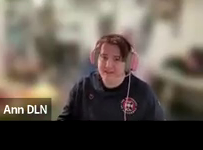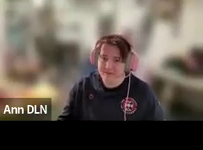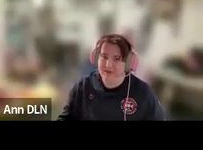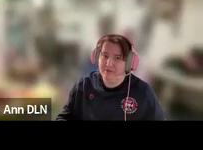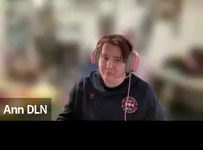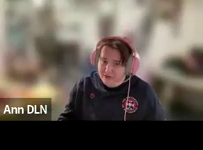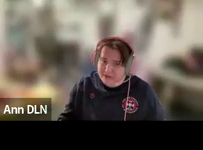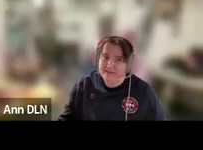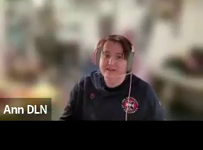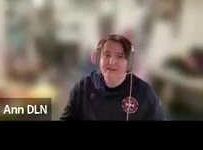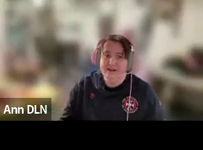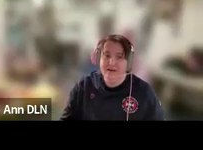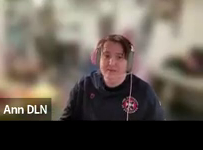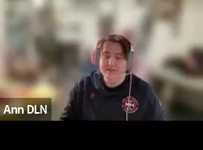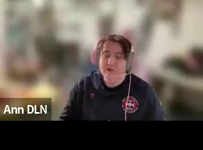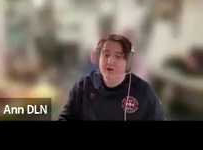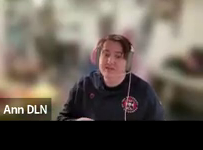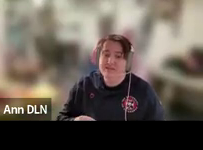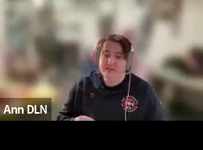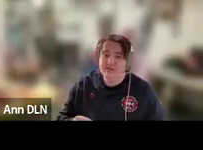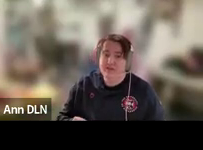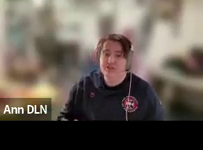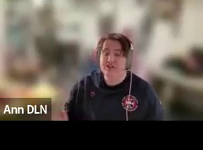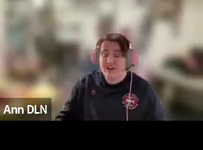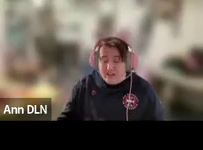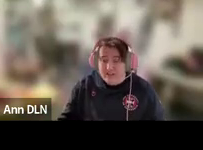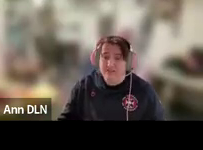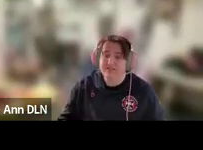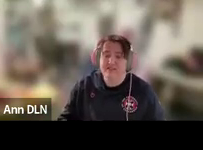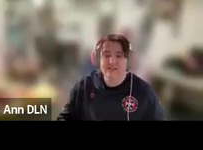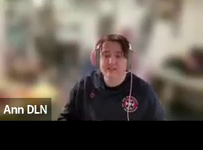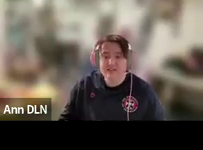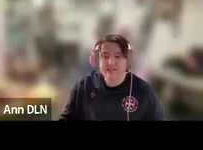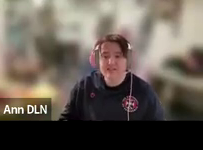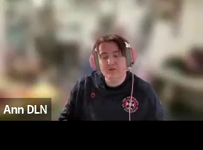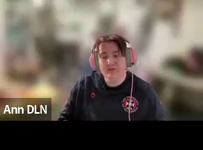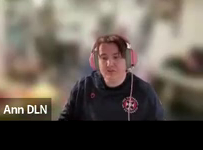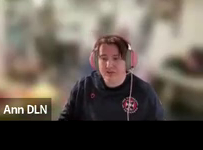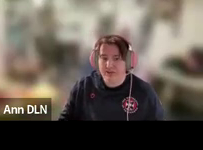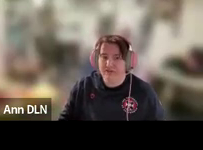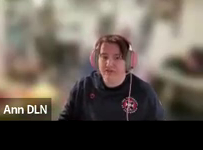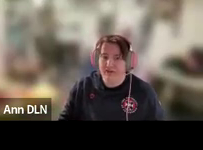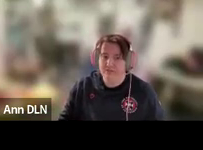of the same thing, but is a request of information on others, and this is a little bit trickier.